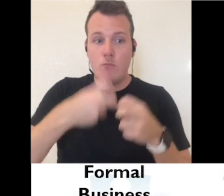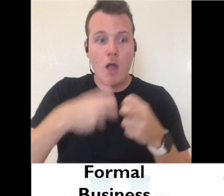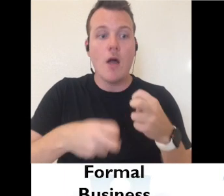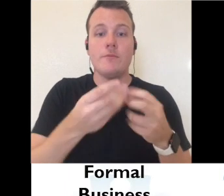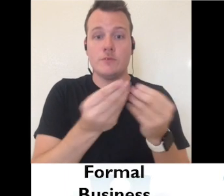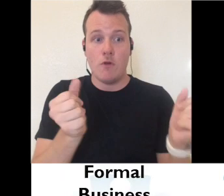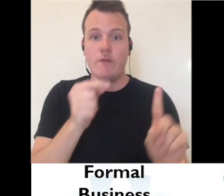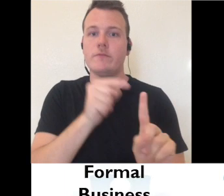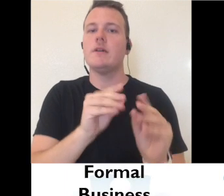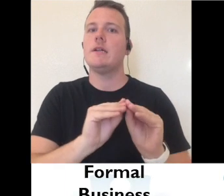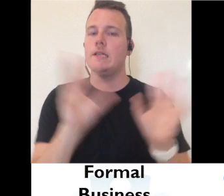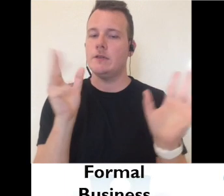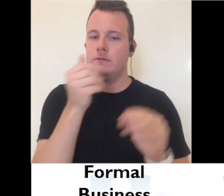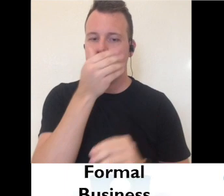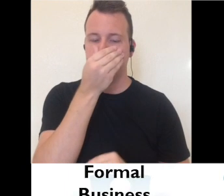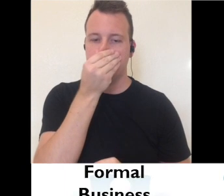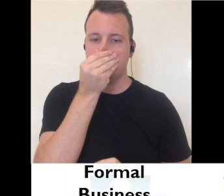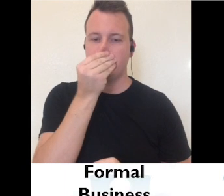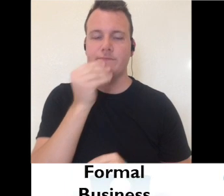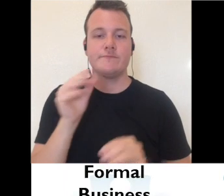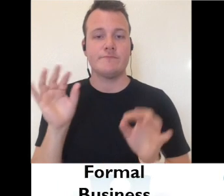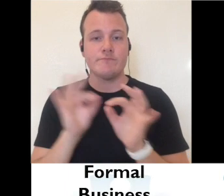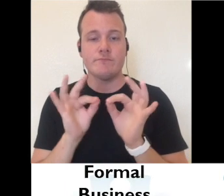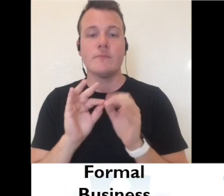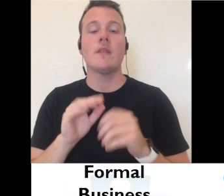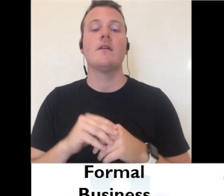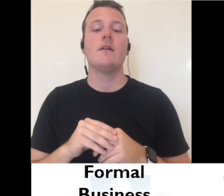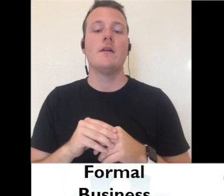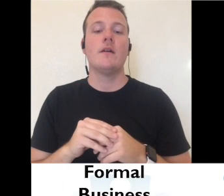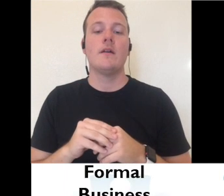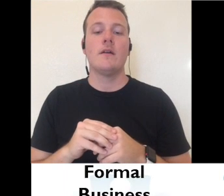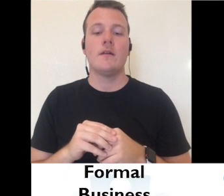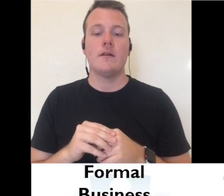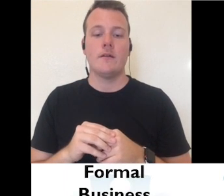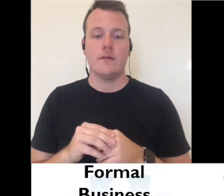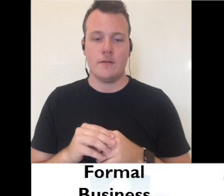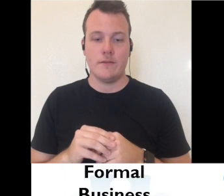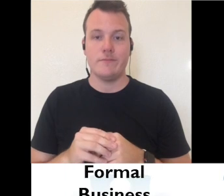exceeding everyone's expectations. You're gonna increase revenues, reduce